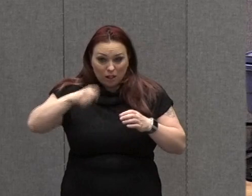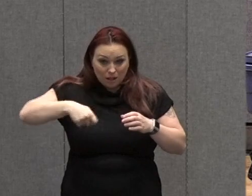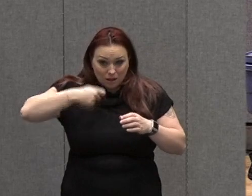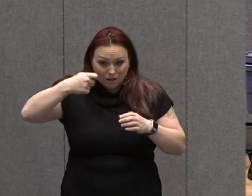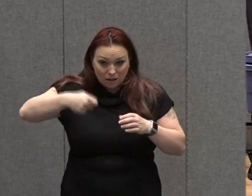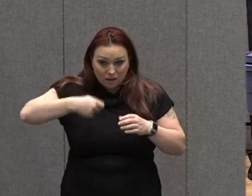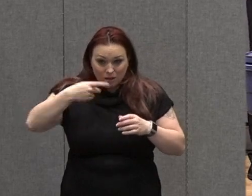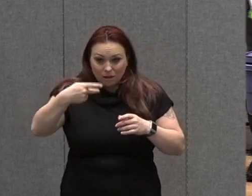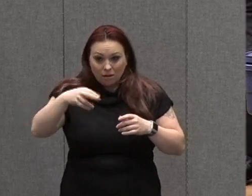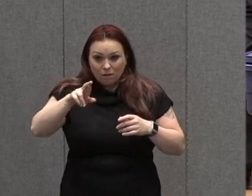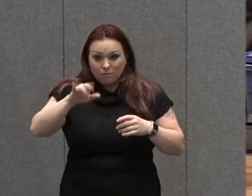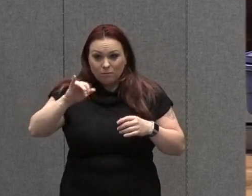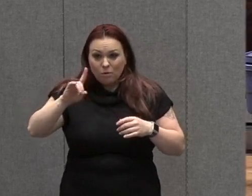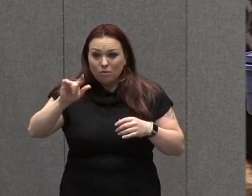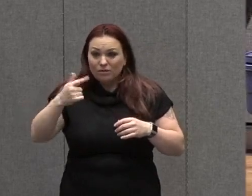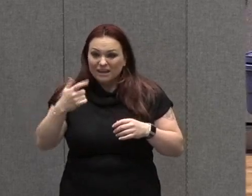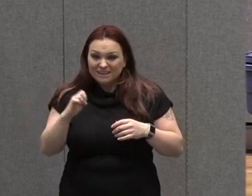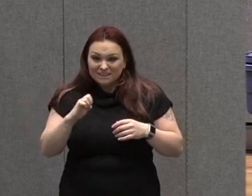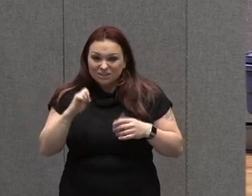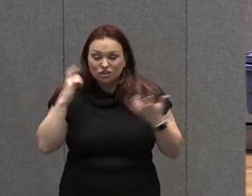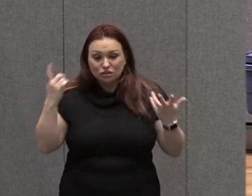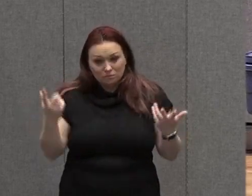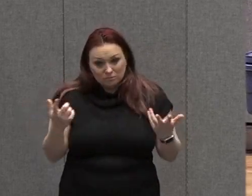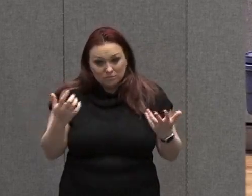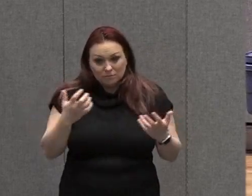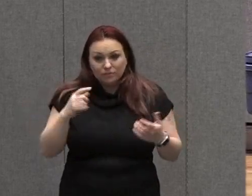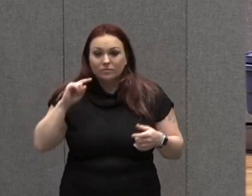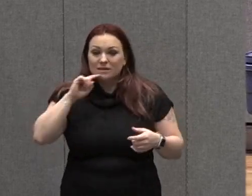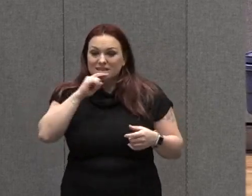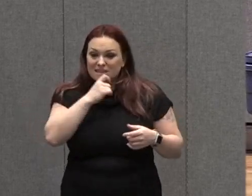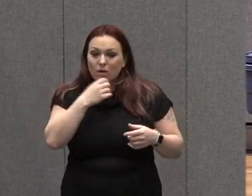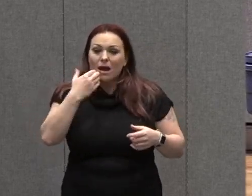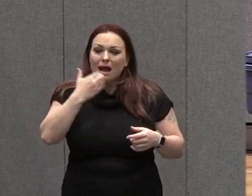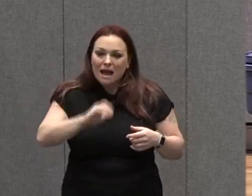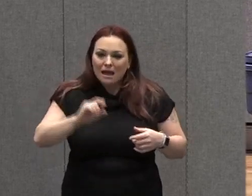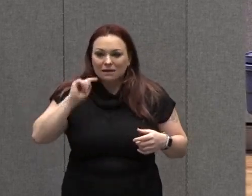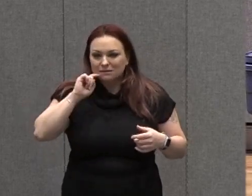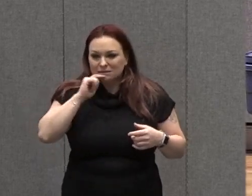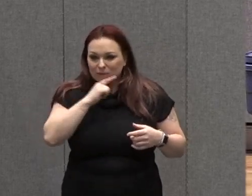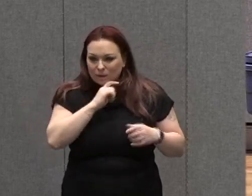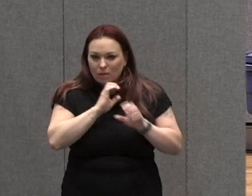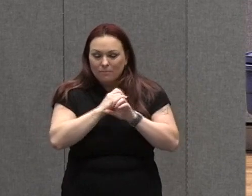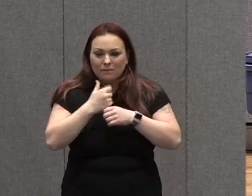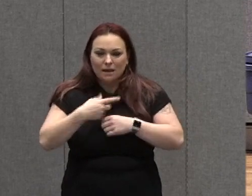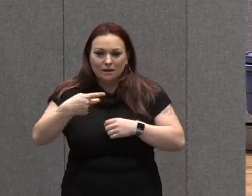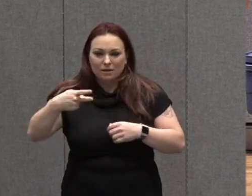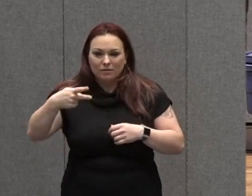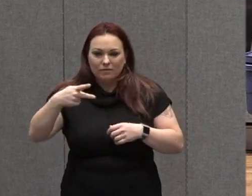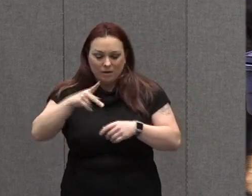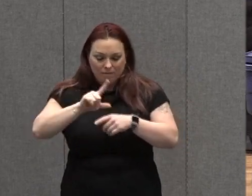So it's like a little cereal stew made of peas. Sounds delicious right?